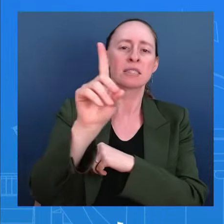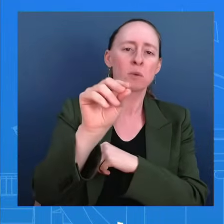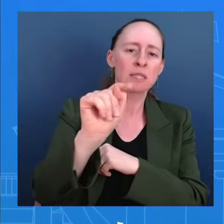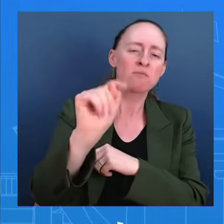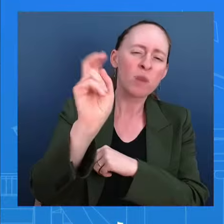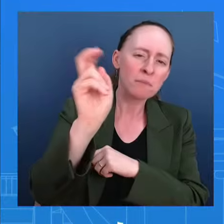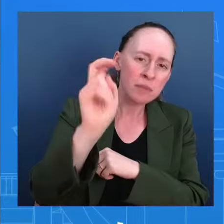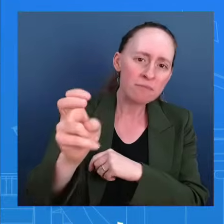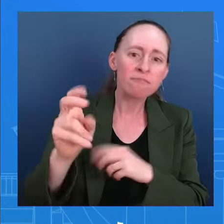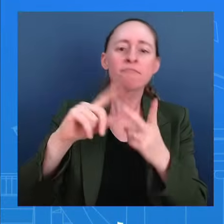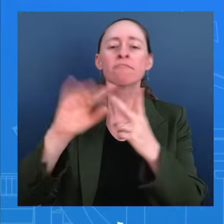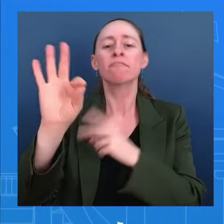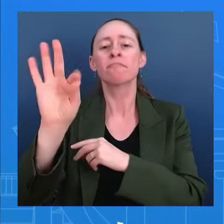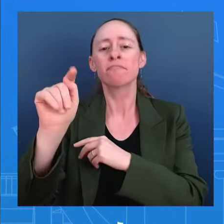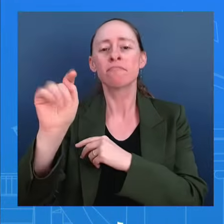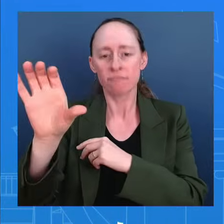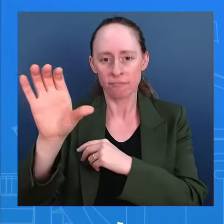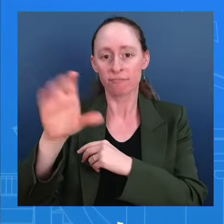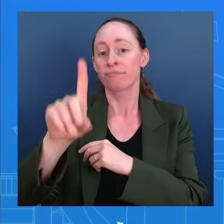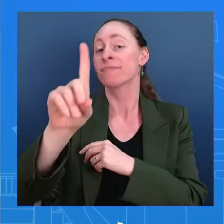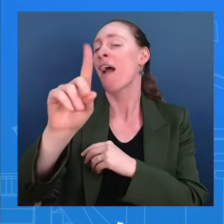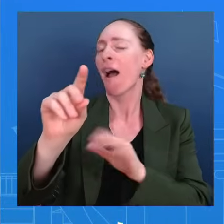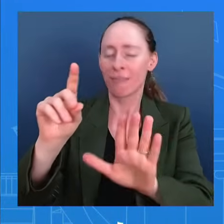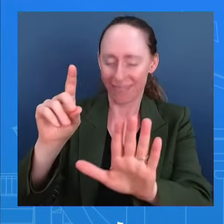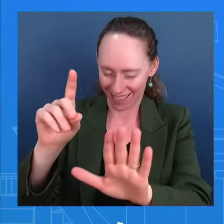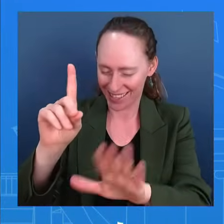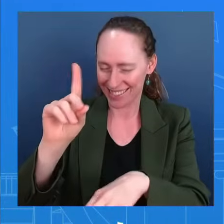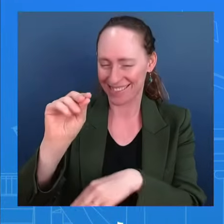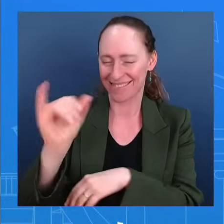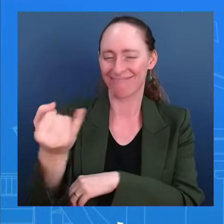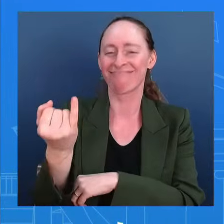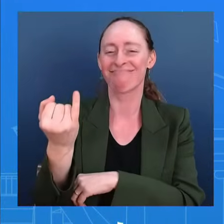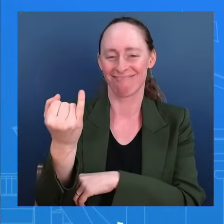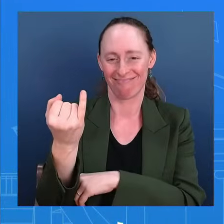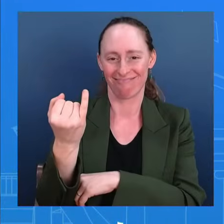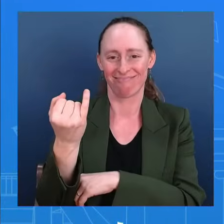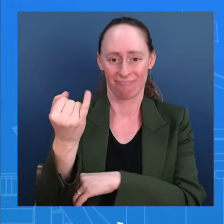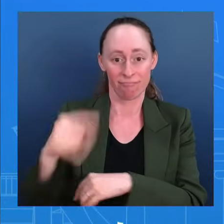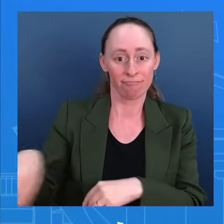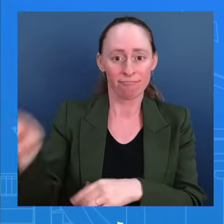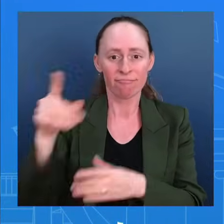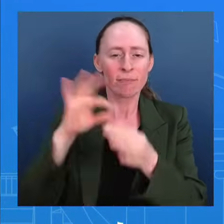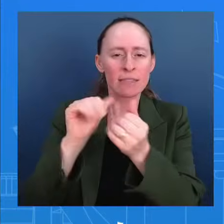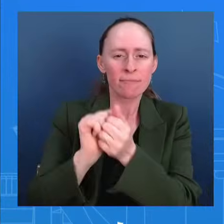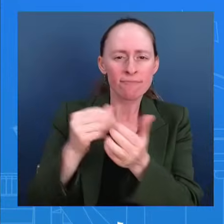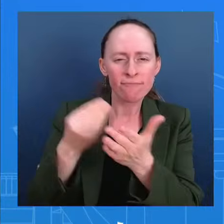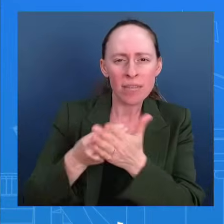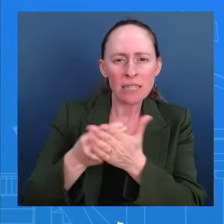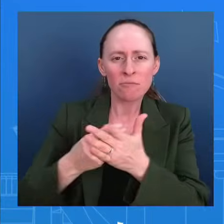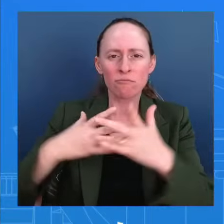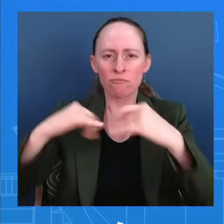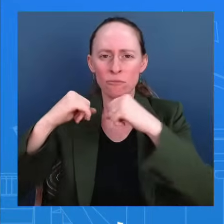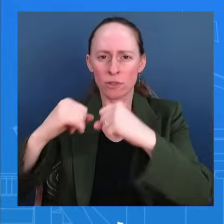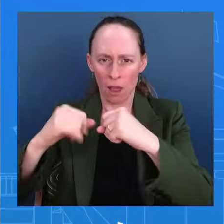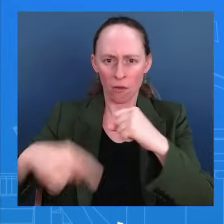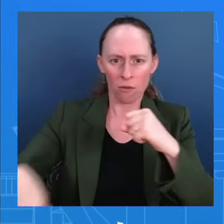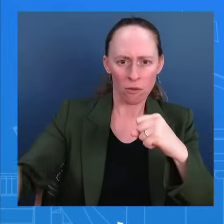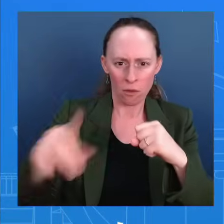And so, they're going to certainly take actions here and -- to protect consumers. And that is what we want to make sure that we're doing.